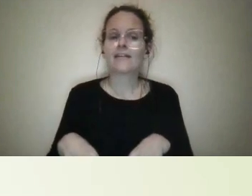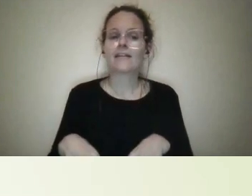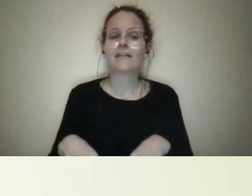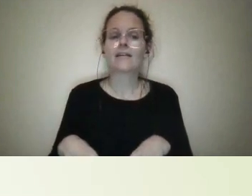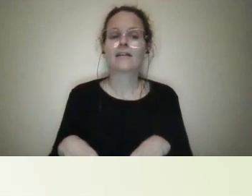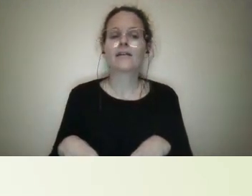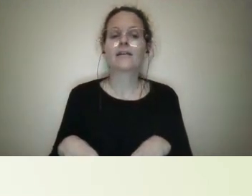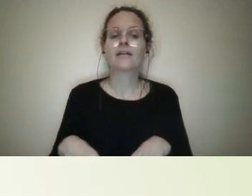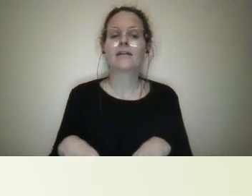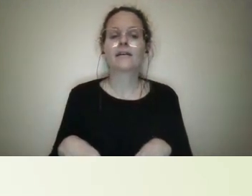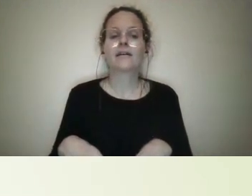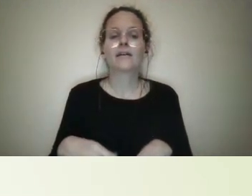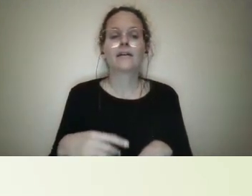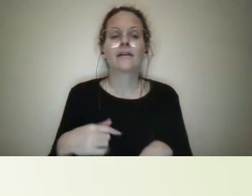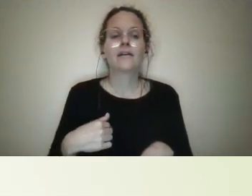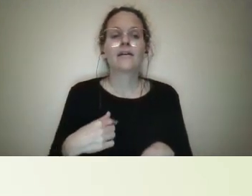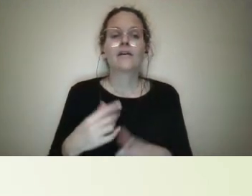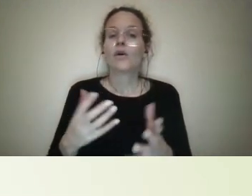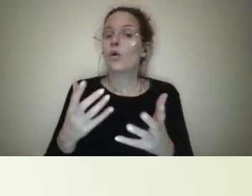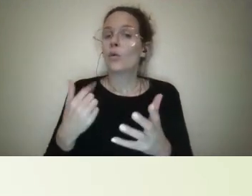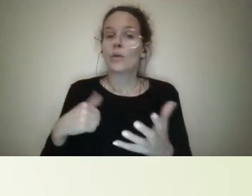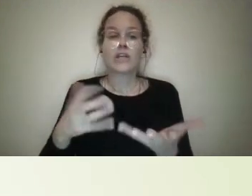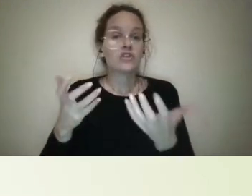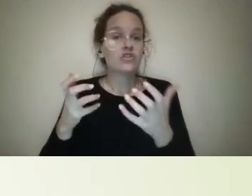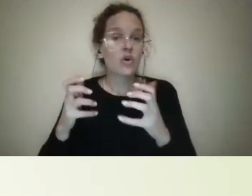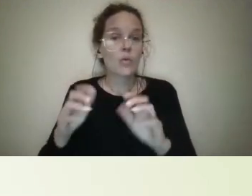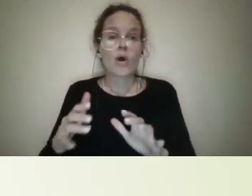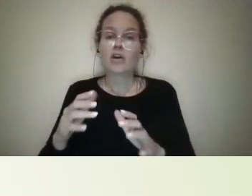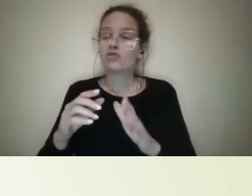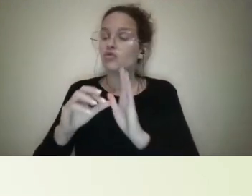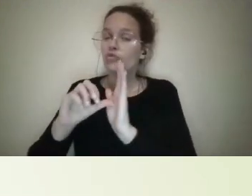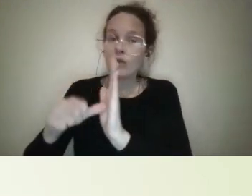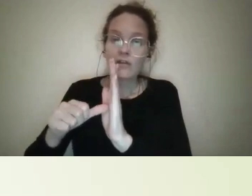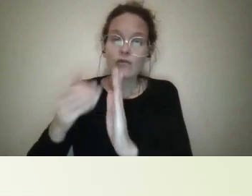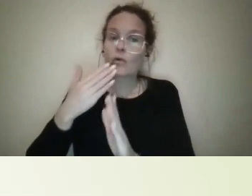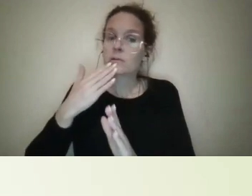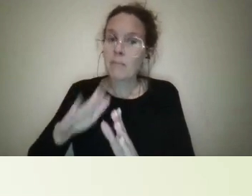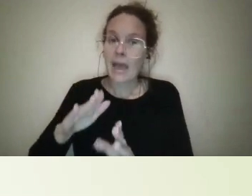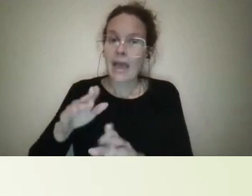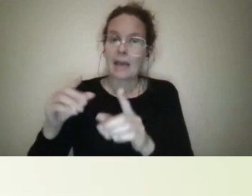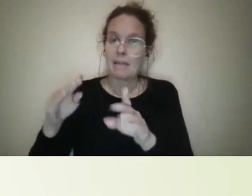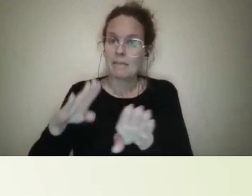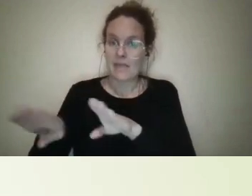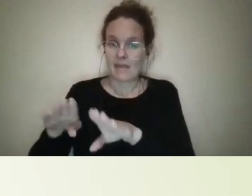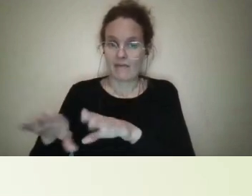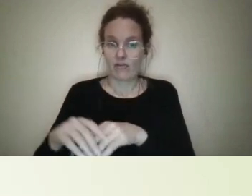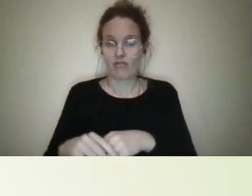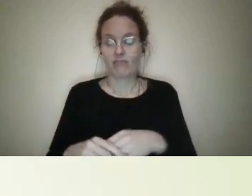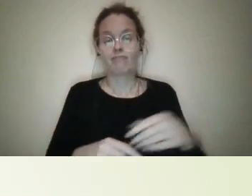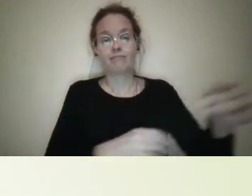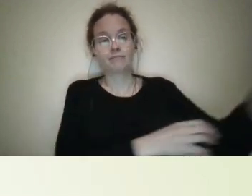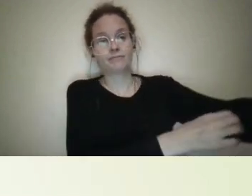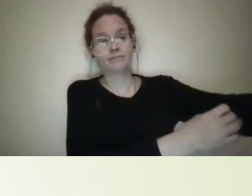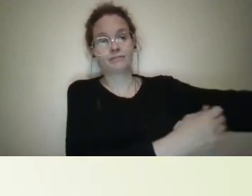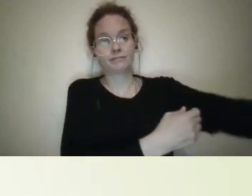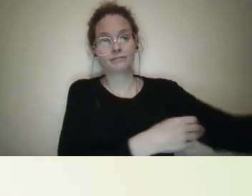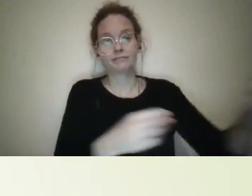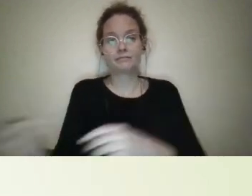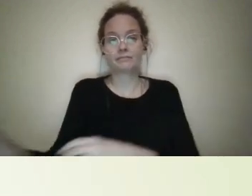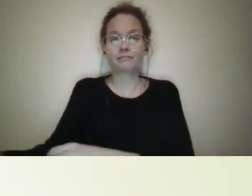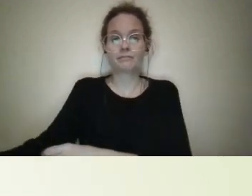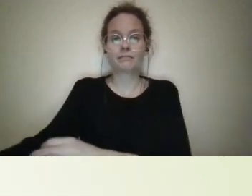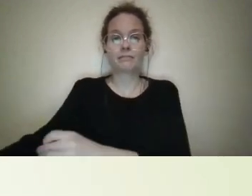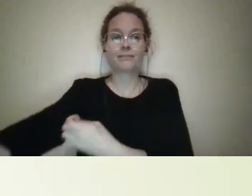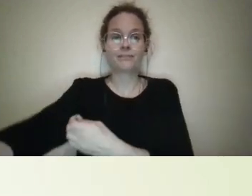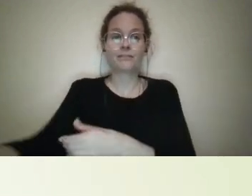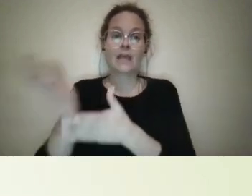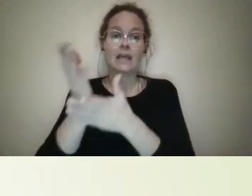undesired. You probably have witnessed families, anybody in a checkout lane,